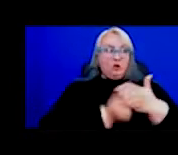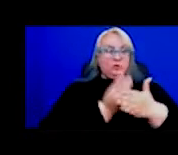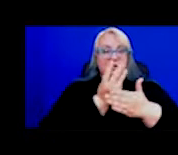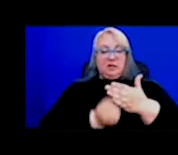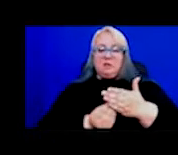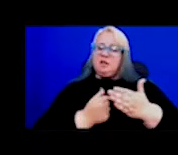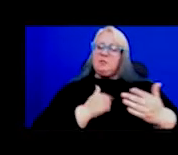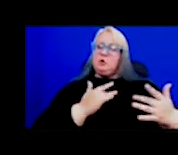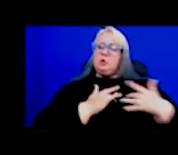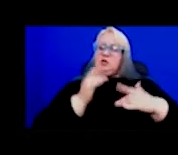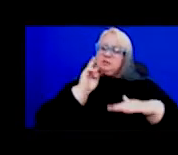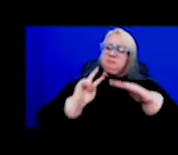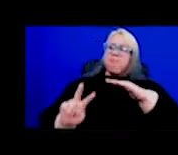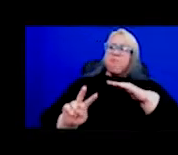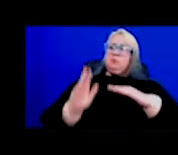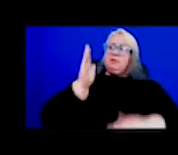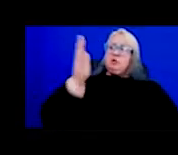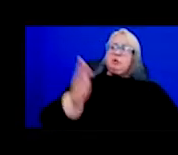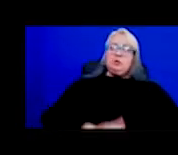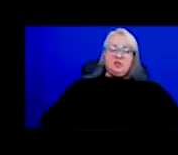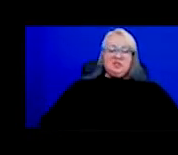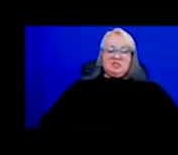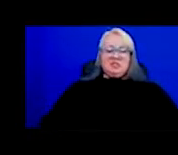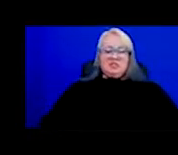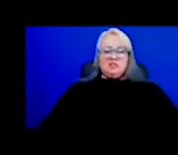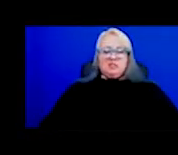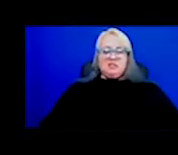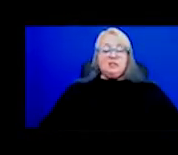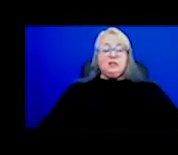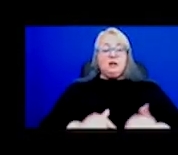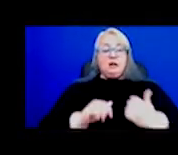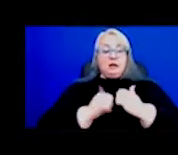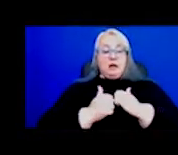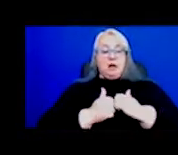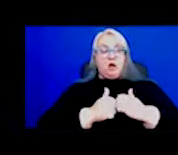the future and in terms of making sure that we are maintaining those traditional practices.